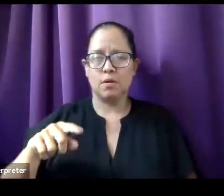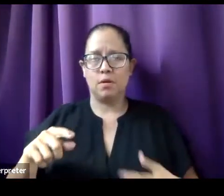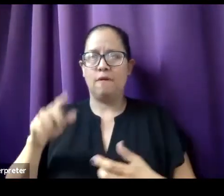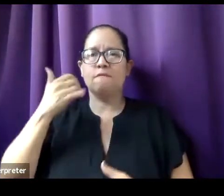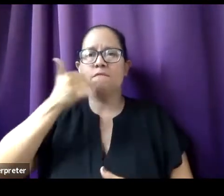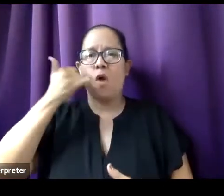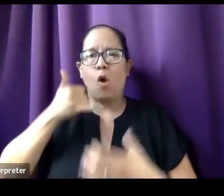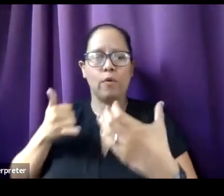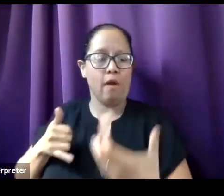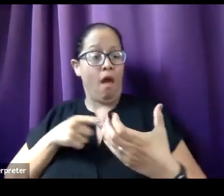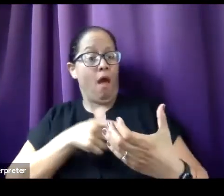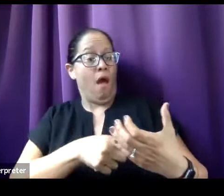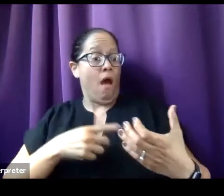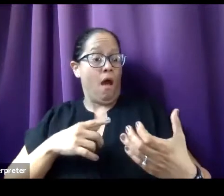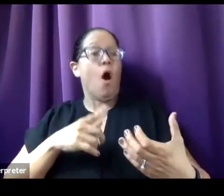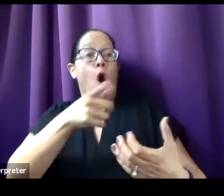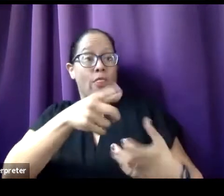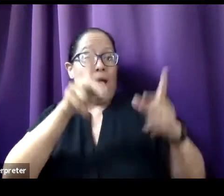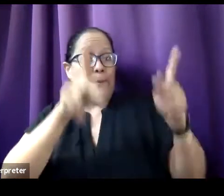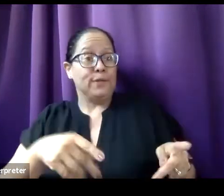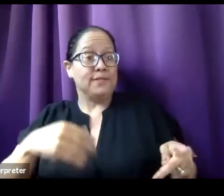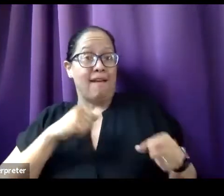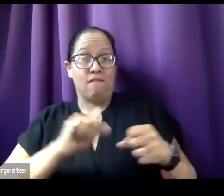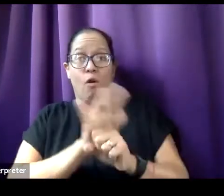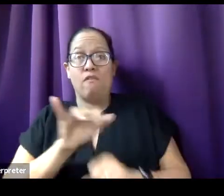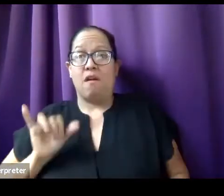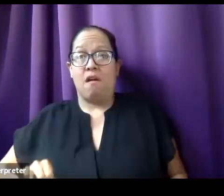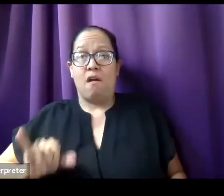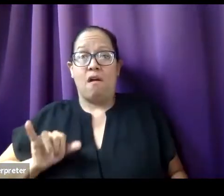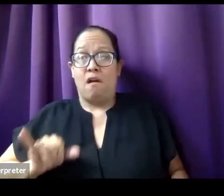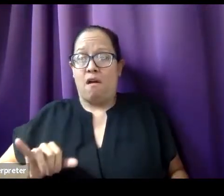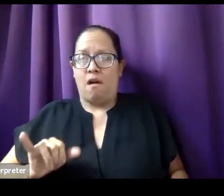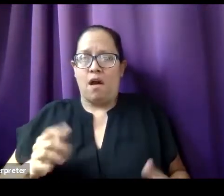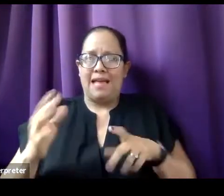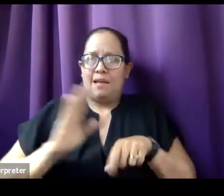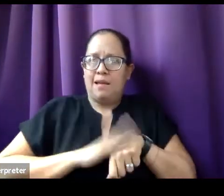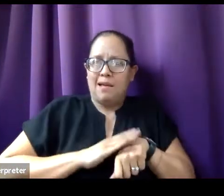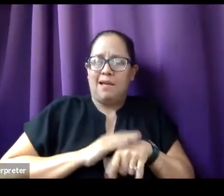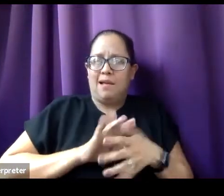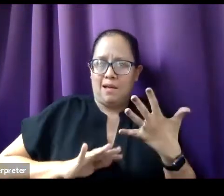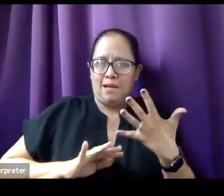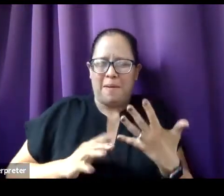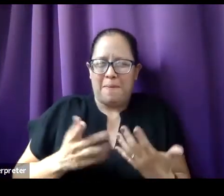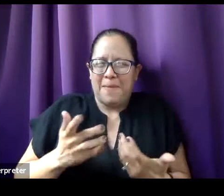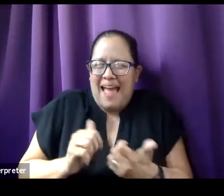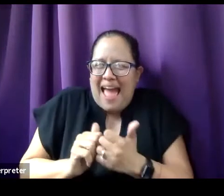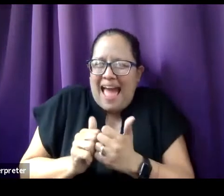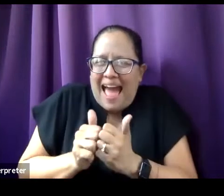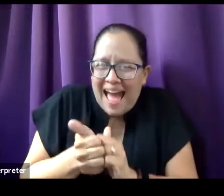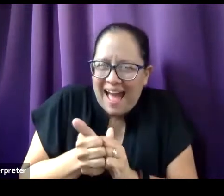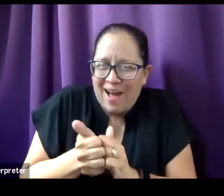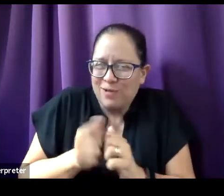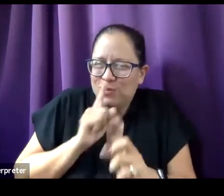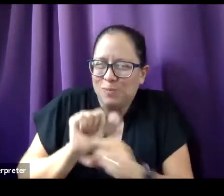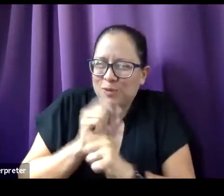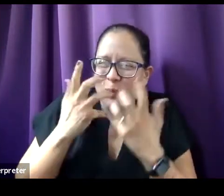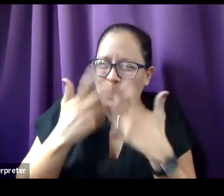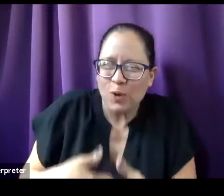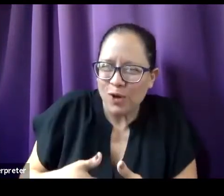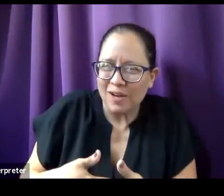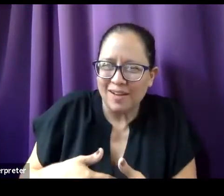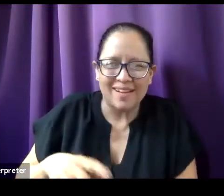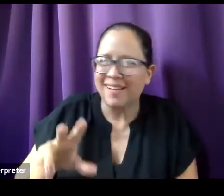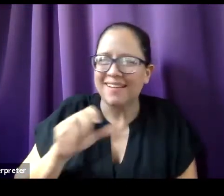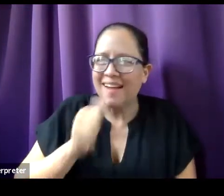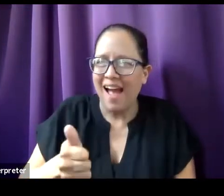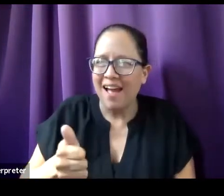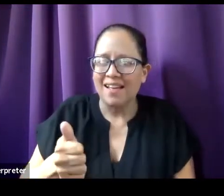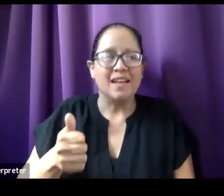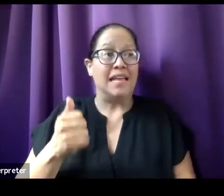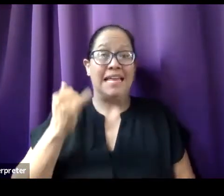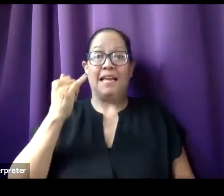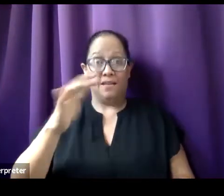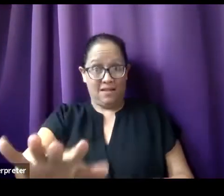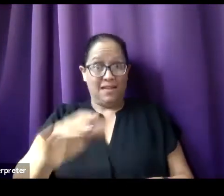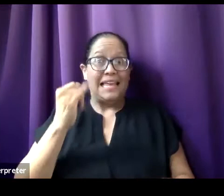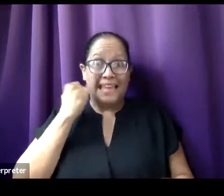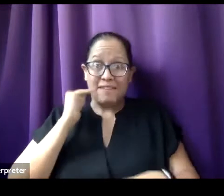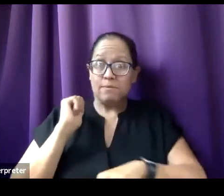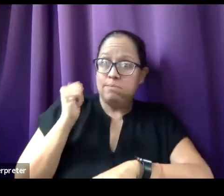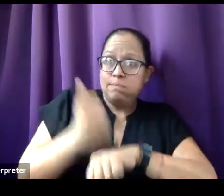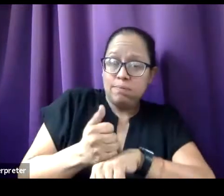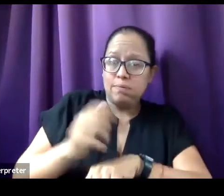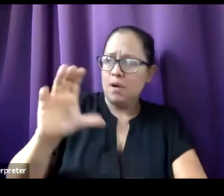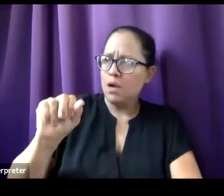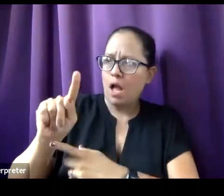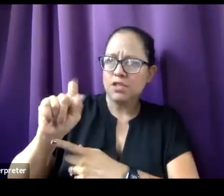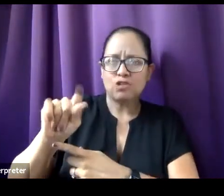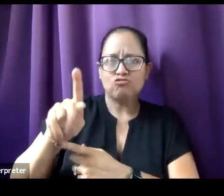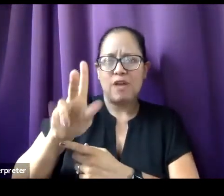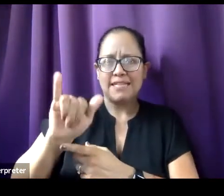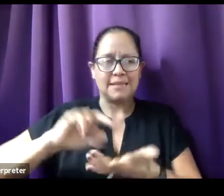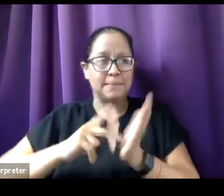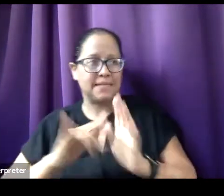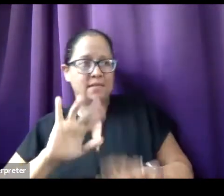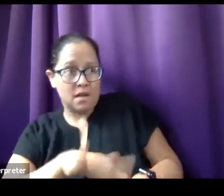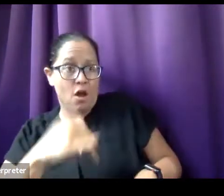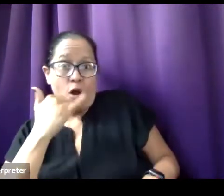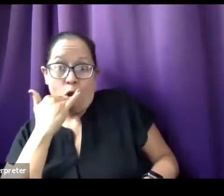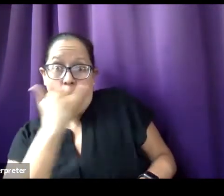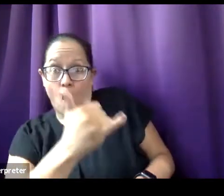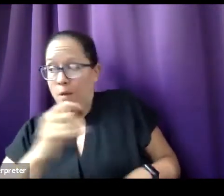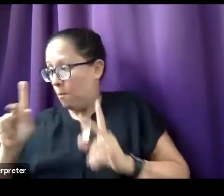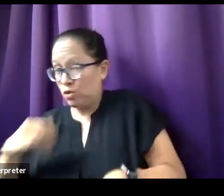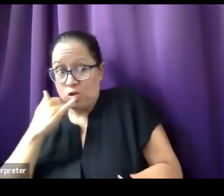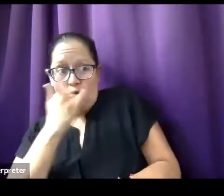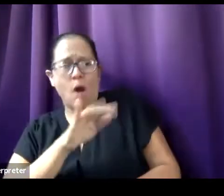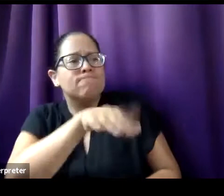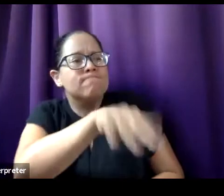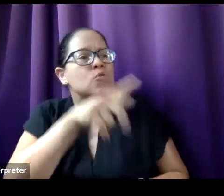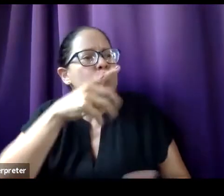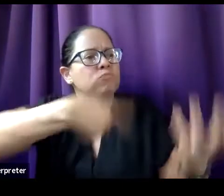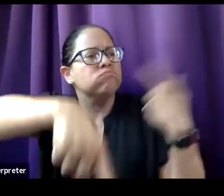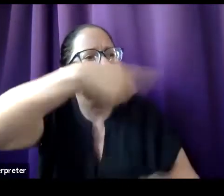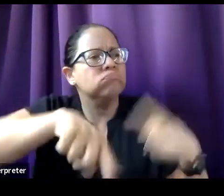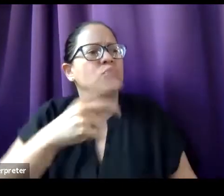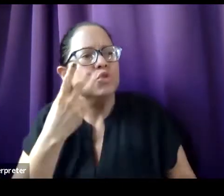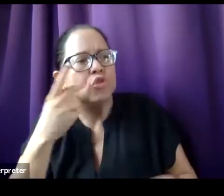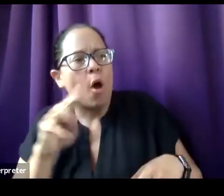of scale in the face of social problems, because if you think about the beginning of software so much of its development presumed a closed system of sorts that you were effectively building for a very prescribed situation that that that situation had